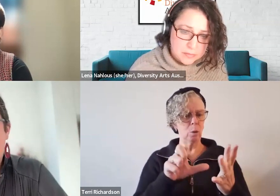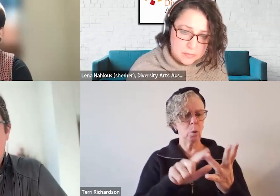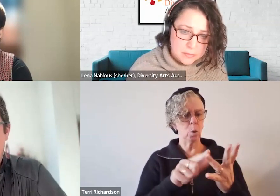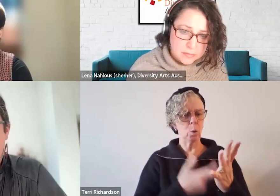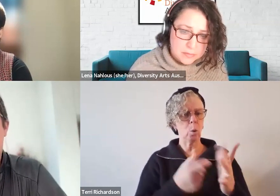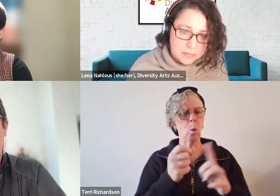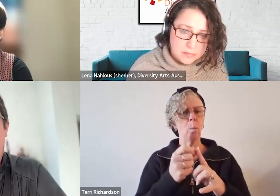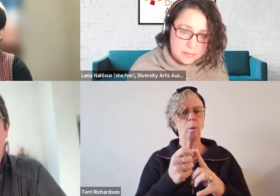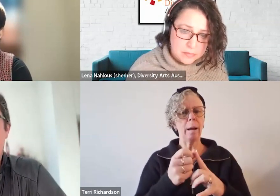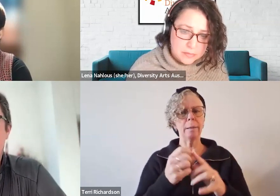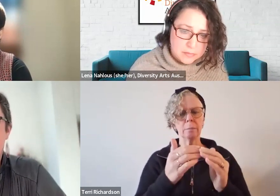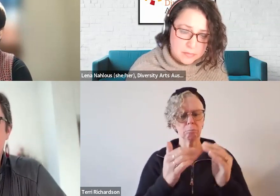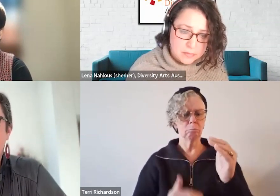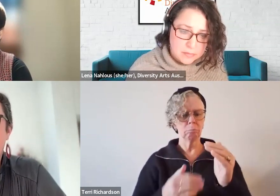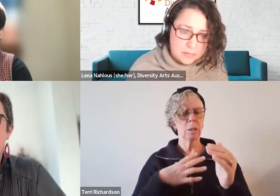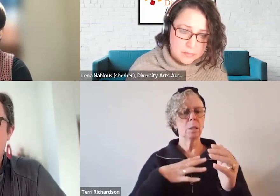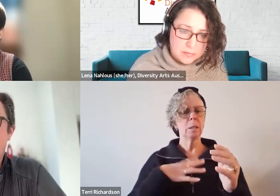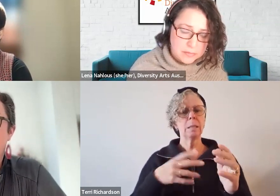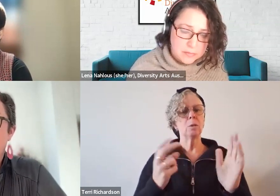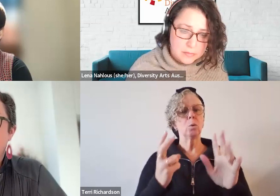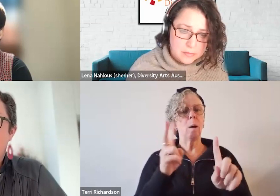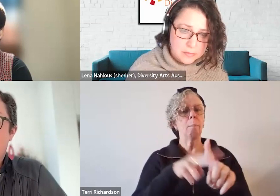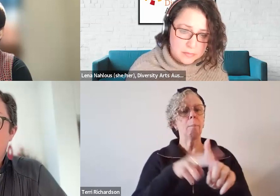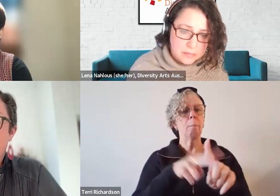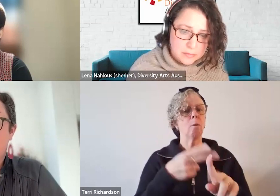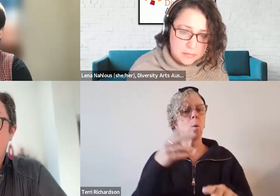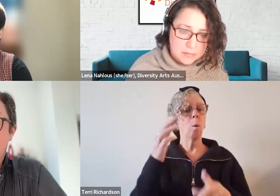don't have boards to now apply for and successfully receive public